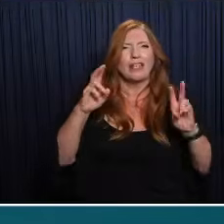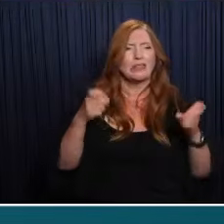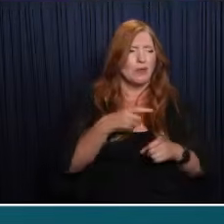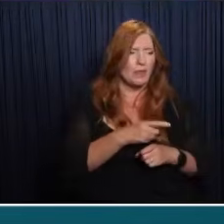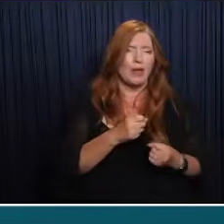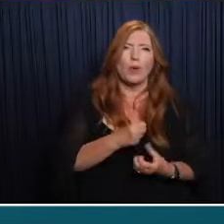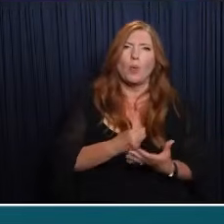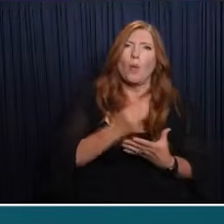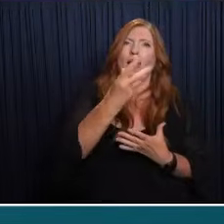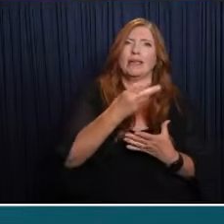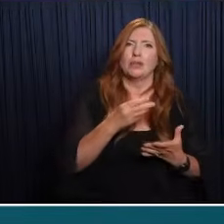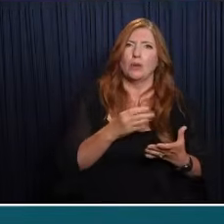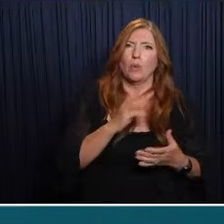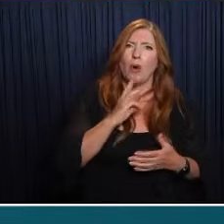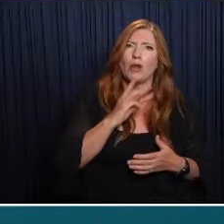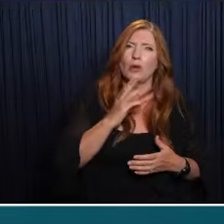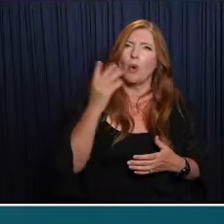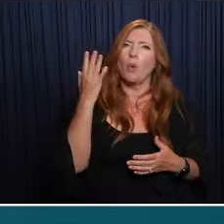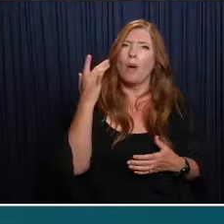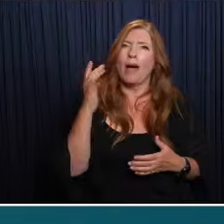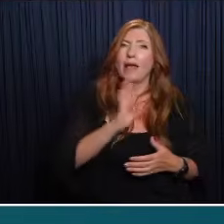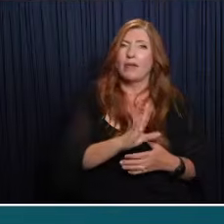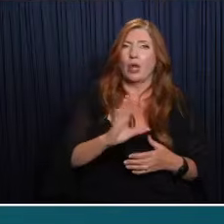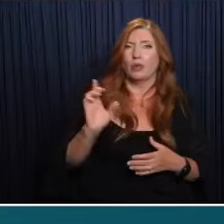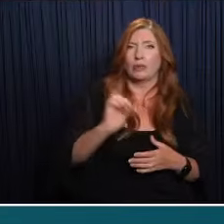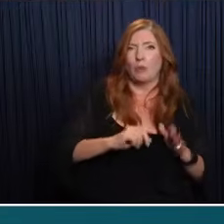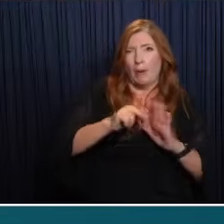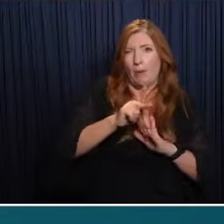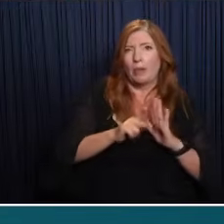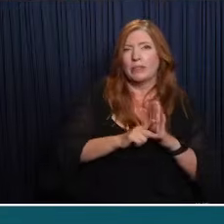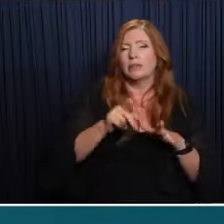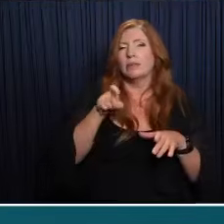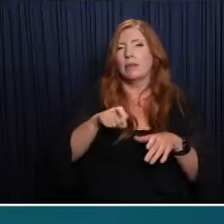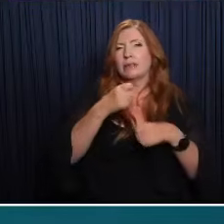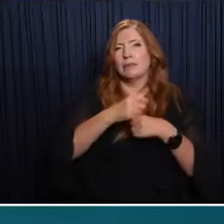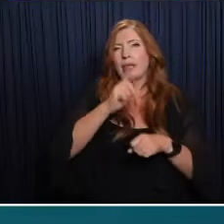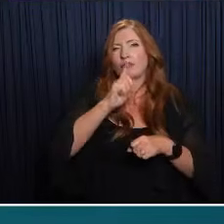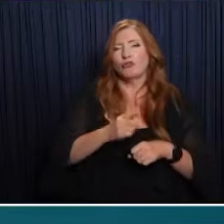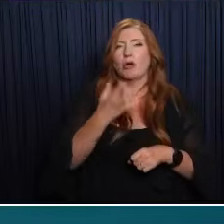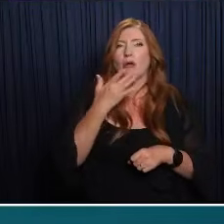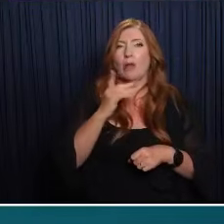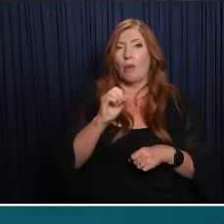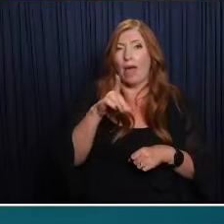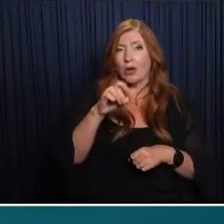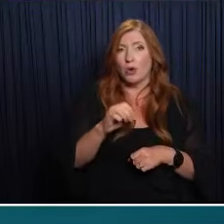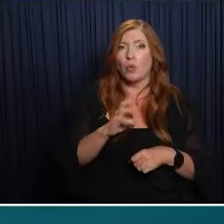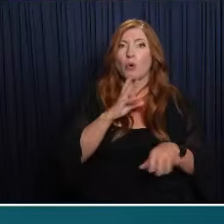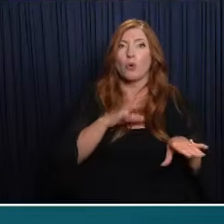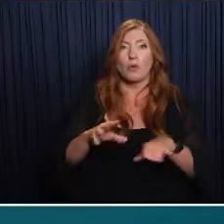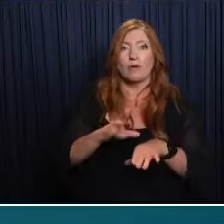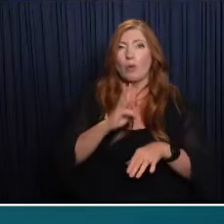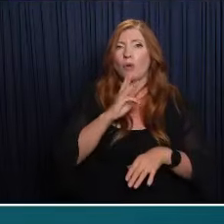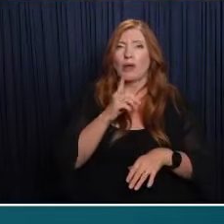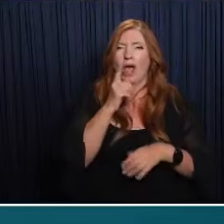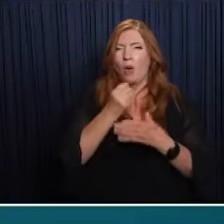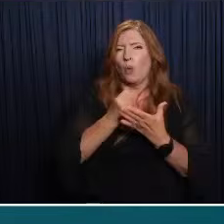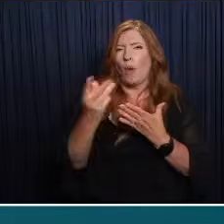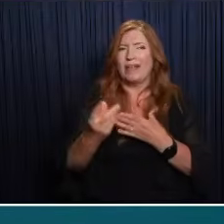MEMBER IN THIS STATE. WHEN CALIFORNIA, AGAIN, IS WASTING THE WATER BECAUSE OF THEIR DEMOCRAT POLICIES, WE NEED